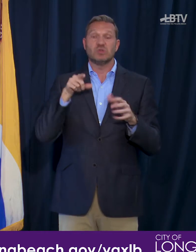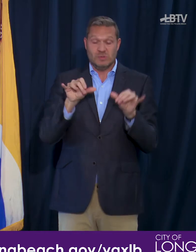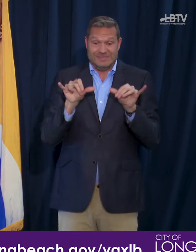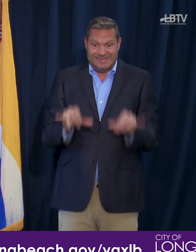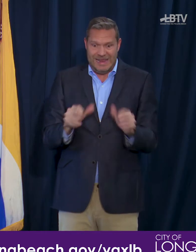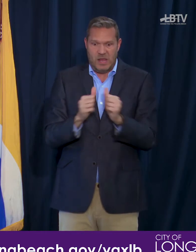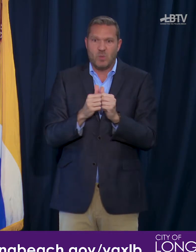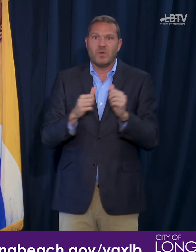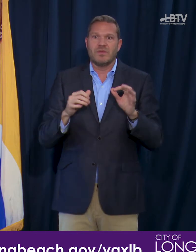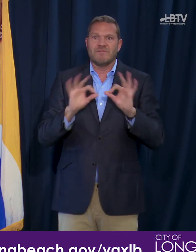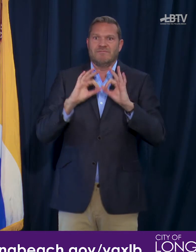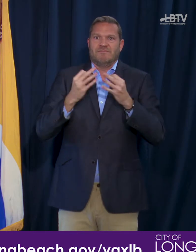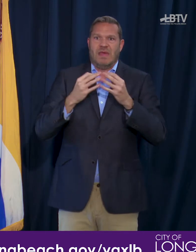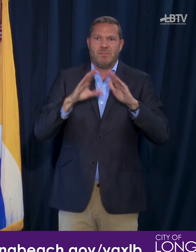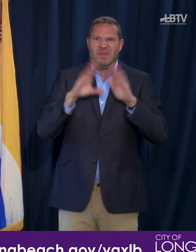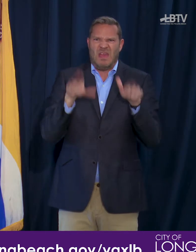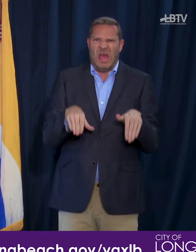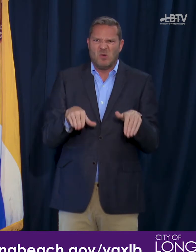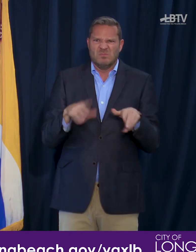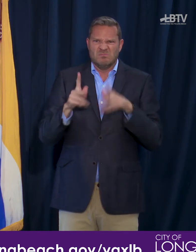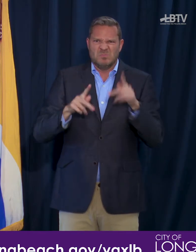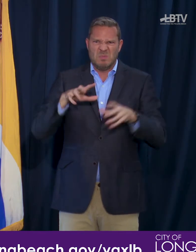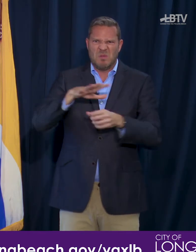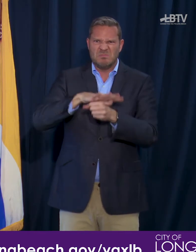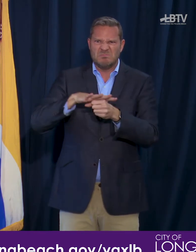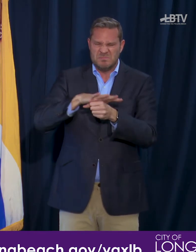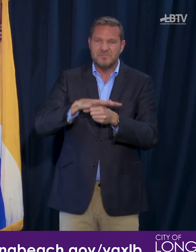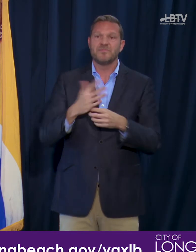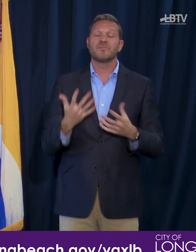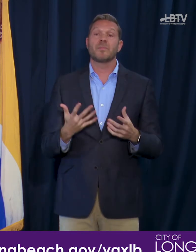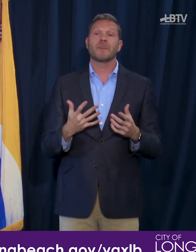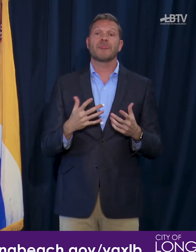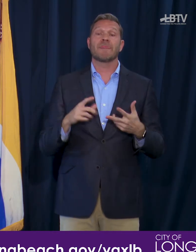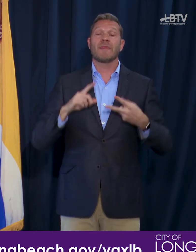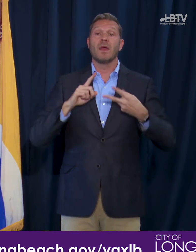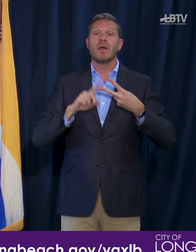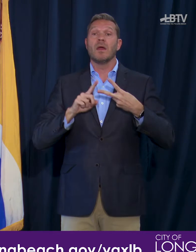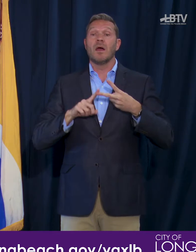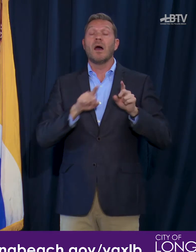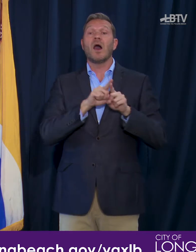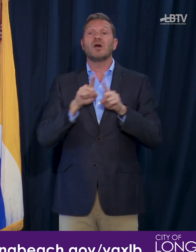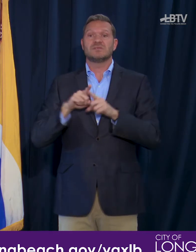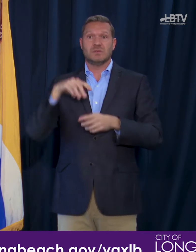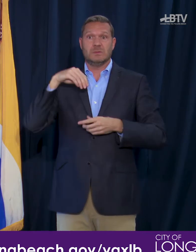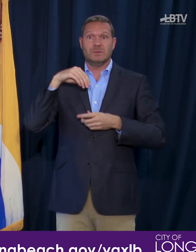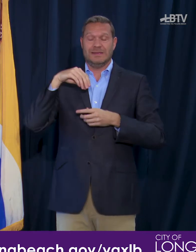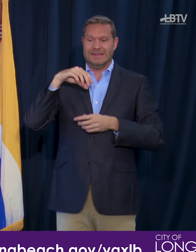that is. Other things that are opening, that are open now is in door personal care services.